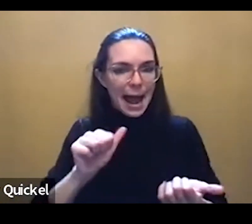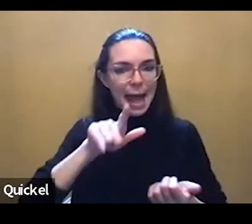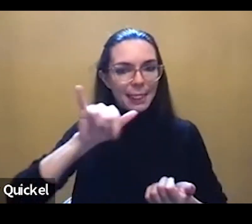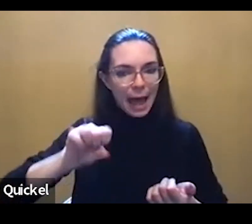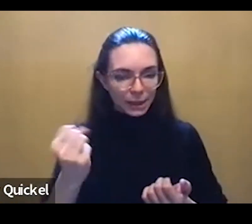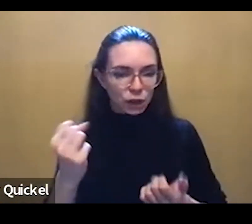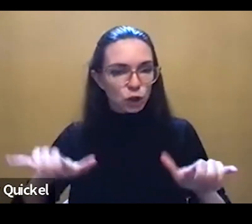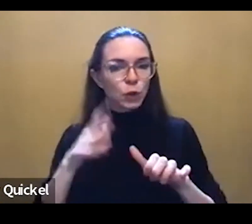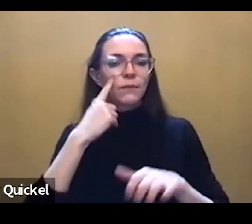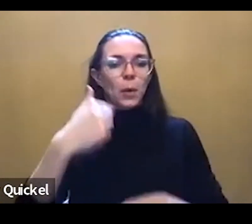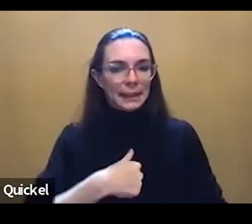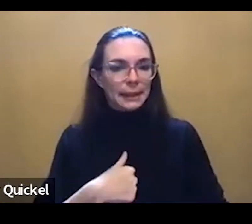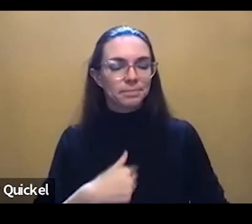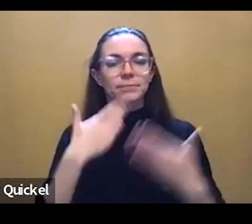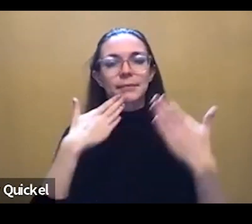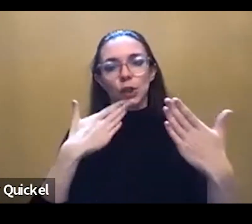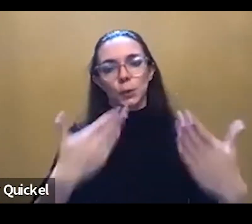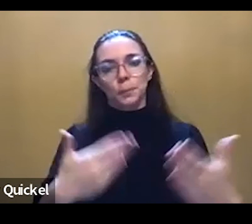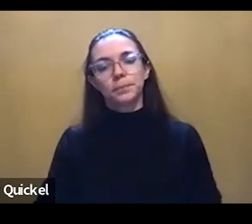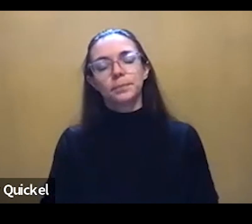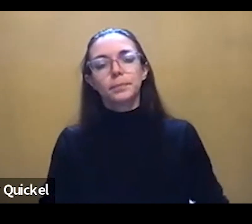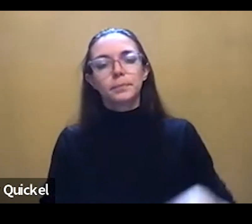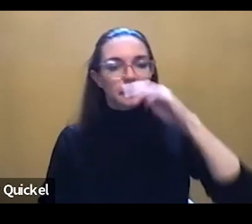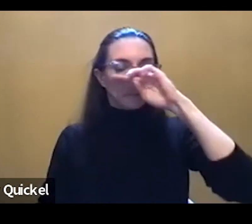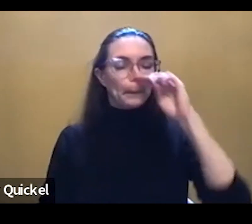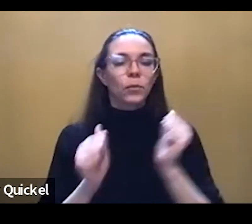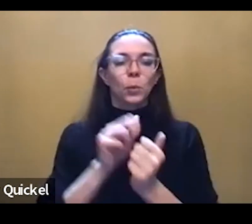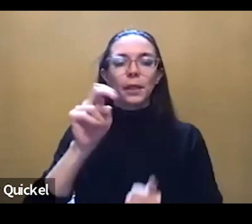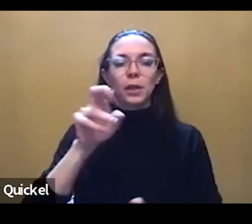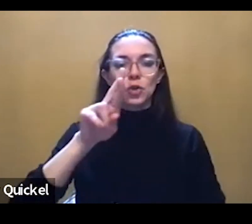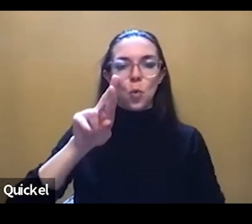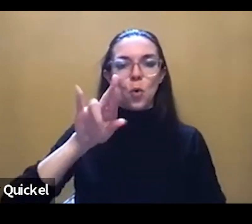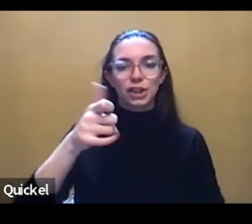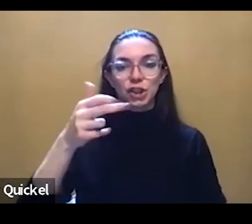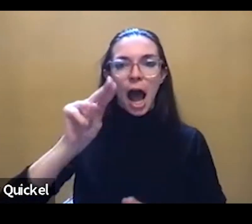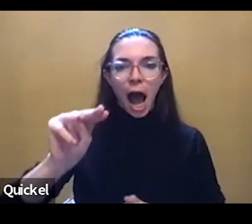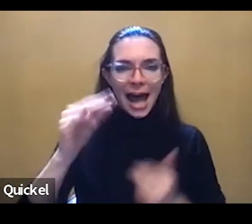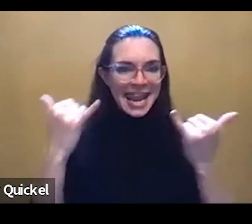for me. Marc: Thank you. All right, with Noorjahan having dropped the mic, I'm